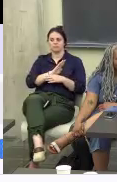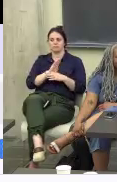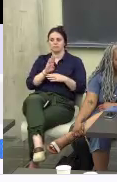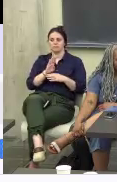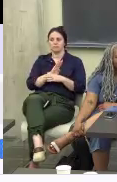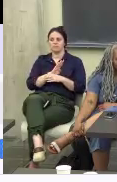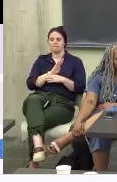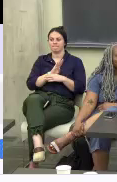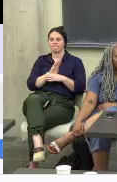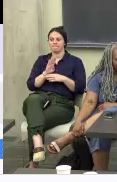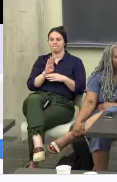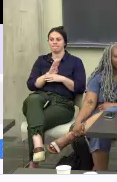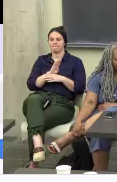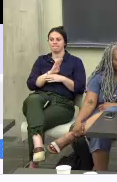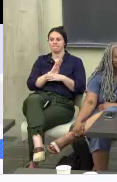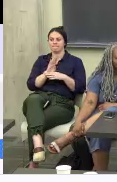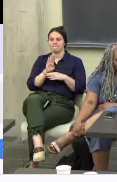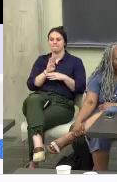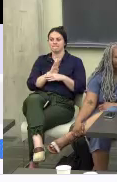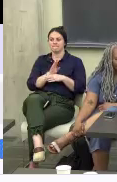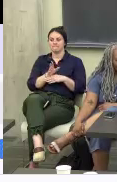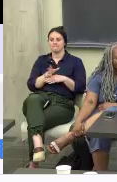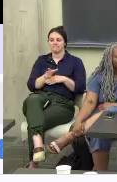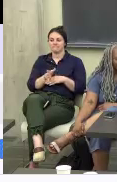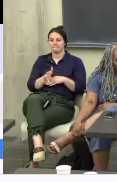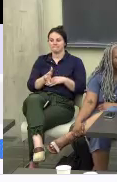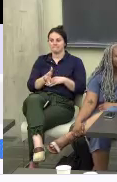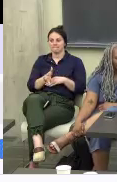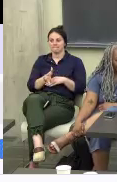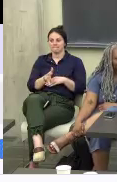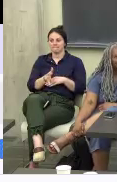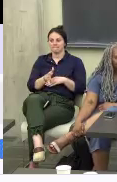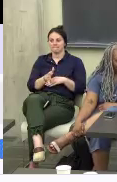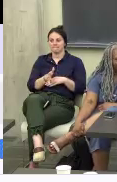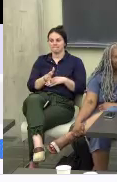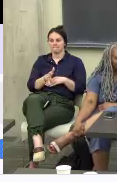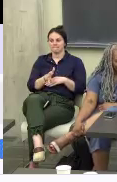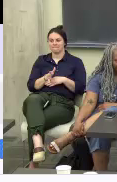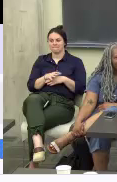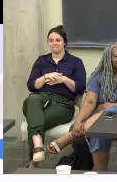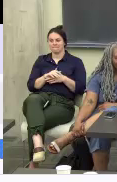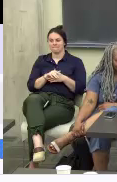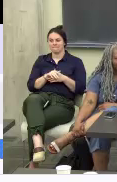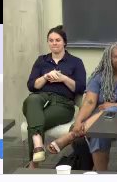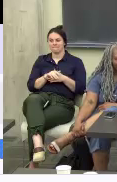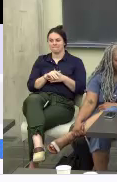your business, college, business college help you deal with the professors that wanted to do